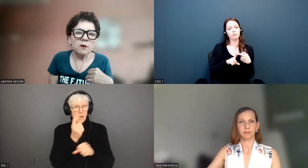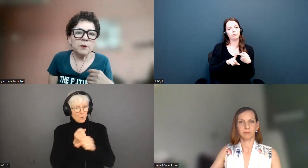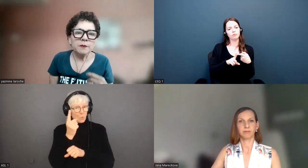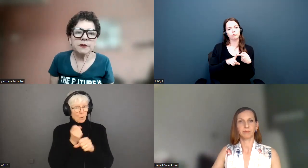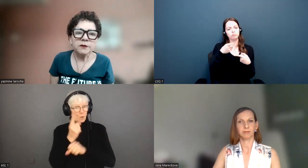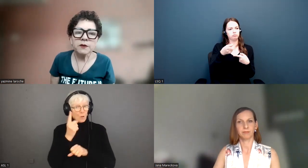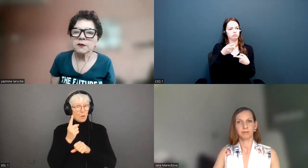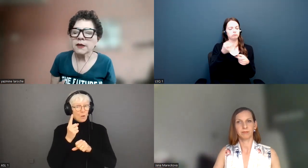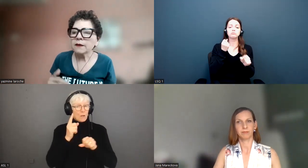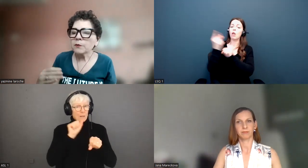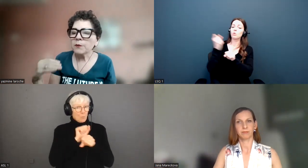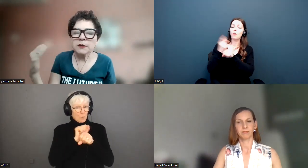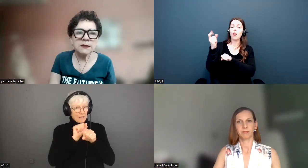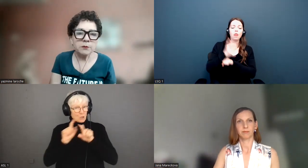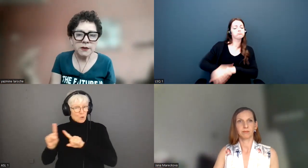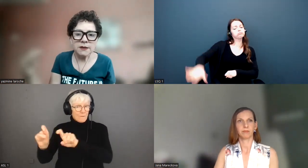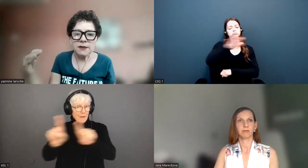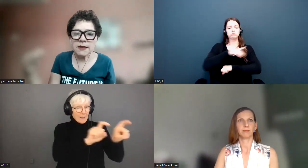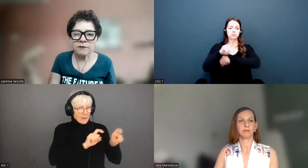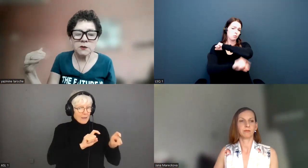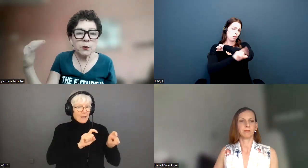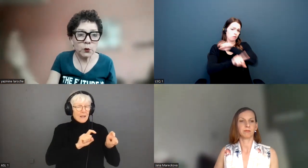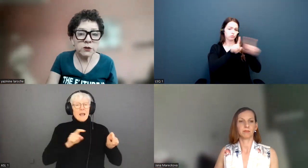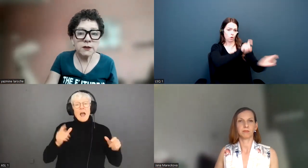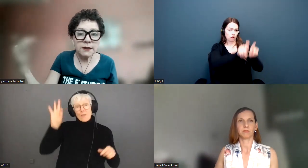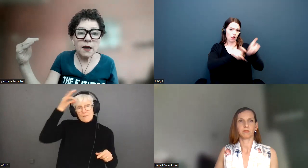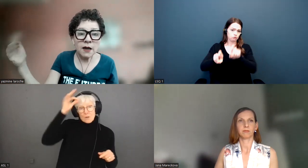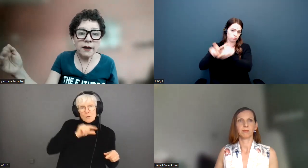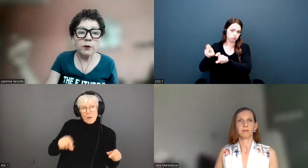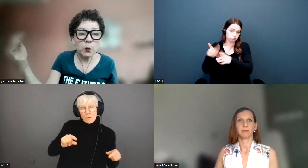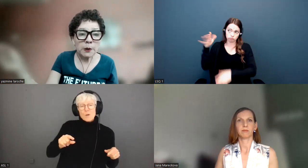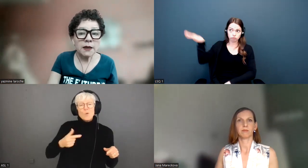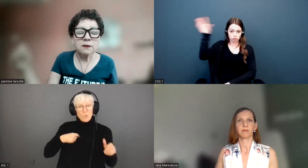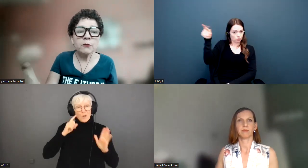in the public service that people with disabilities have disproportionately high reporting of